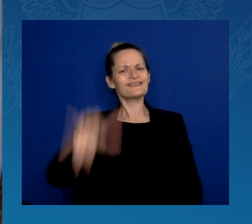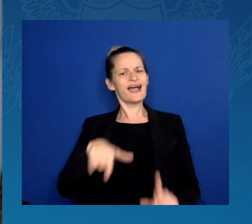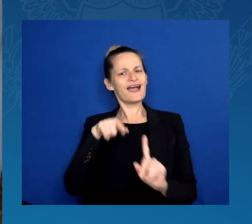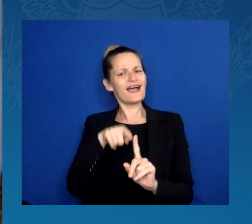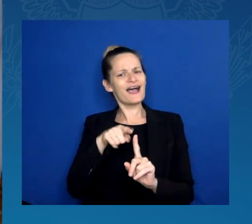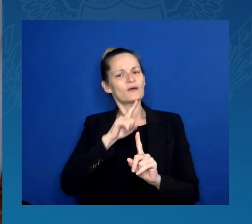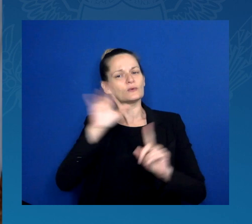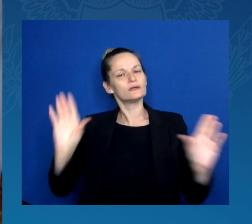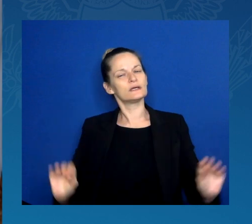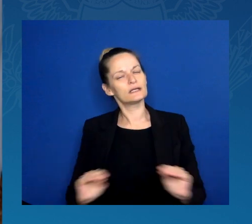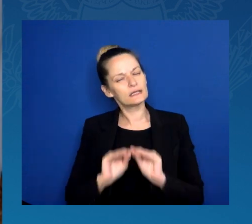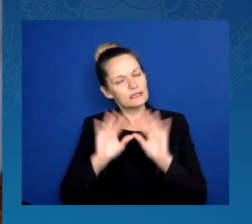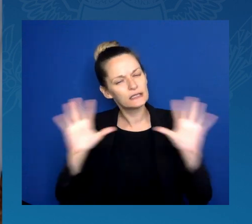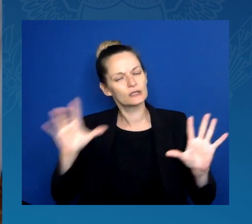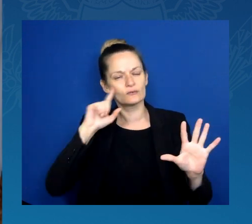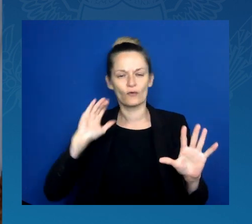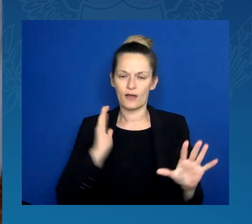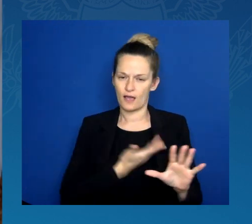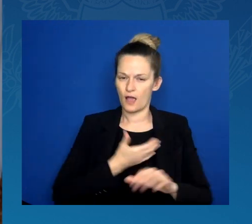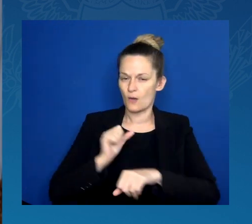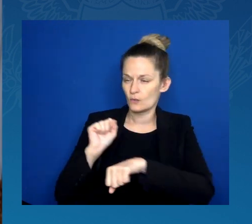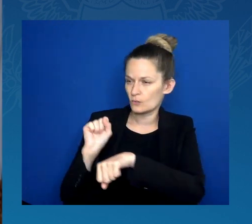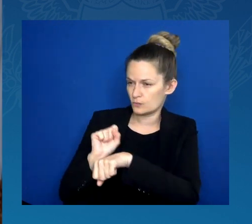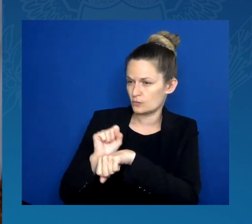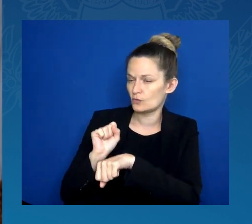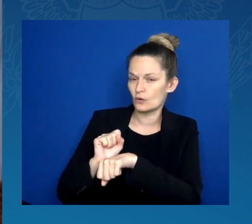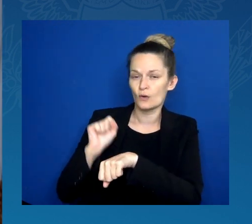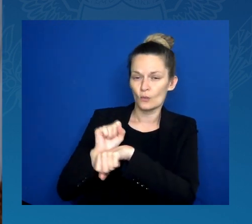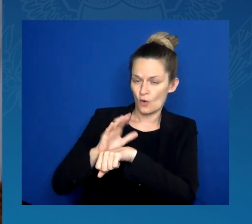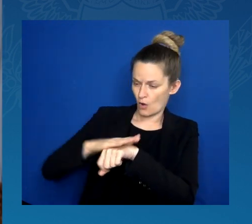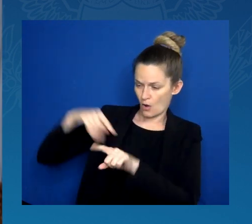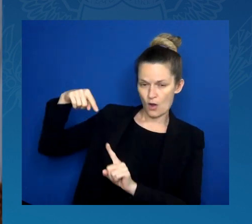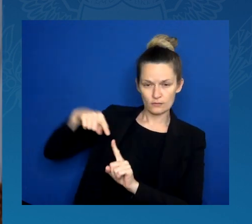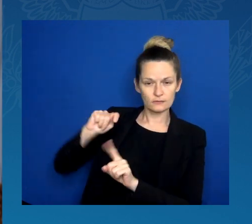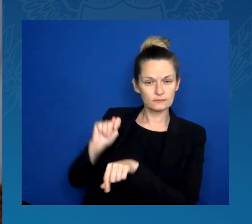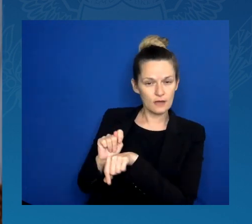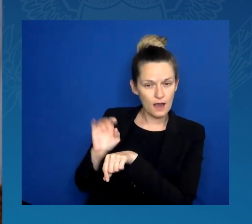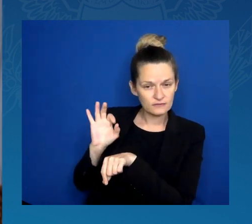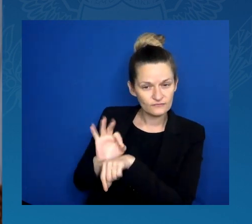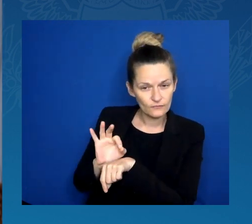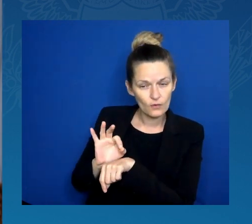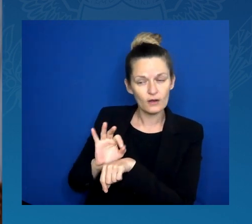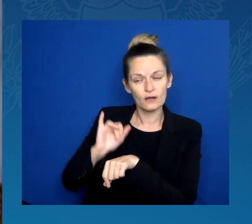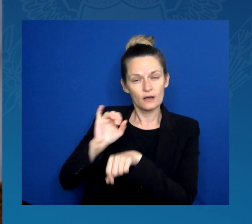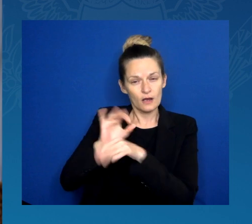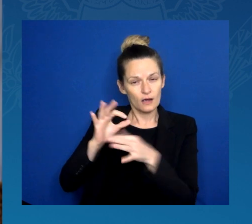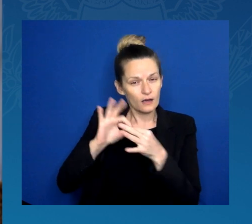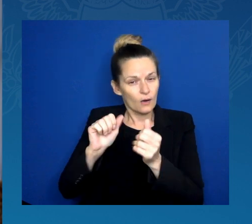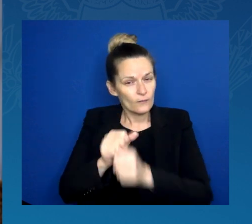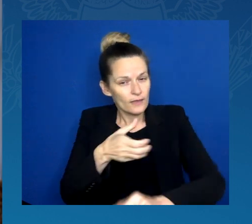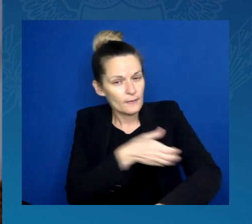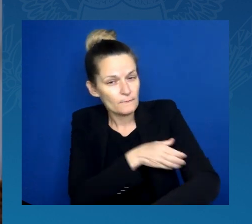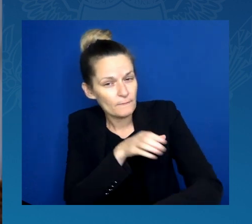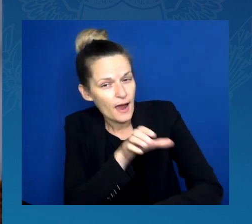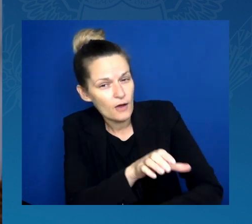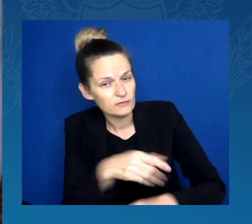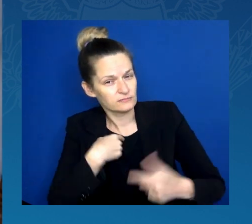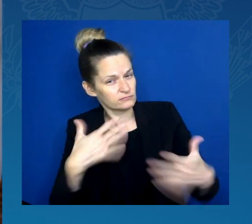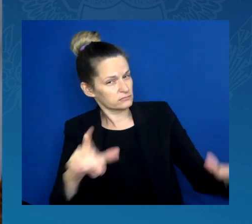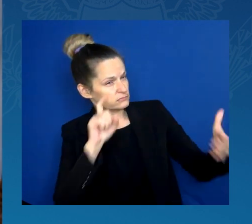Organizing and Empowerment that Vice President Harris is a key part of this administration's commitment